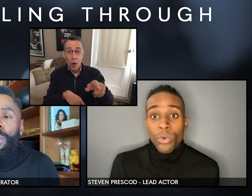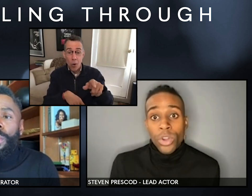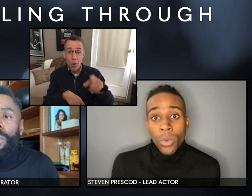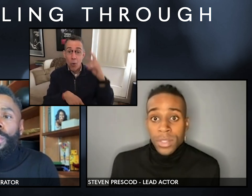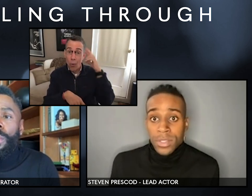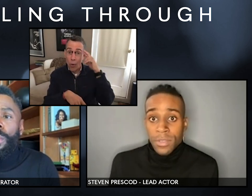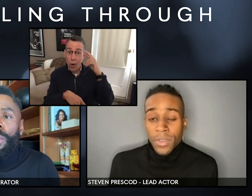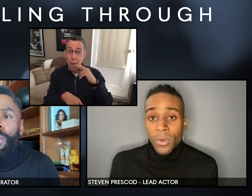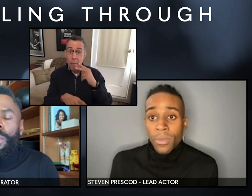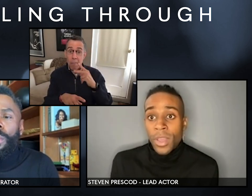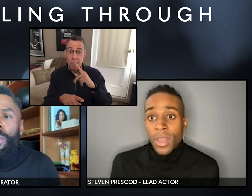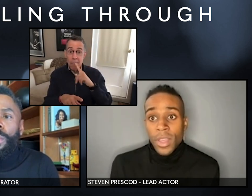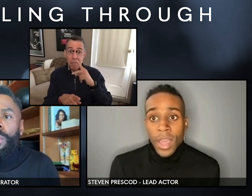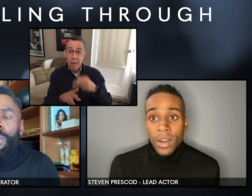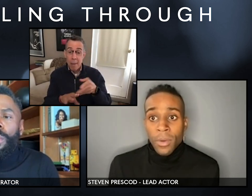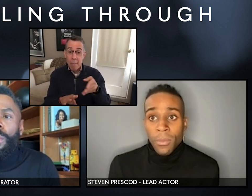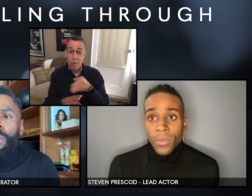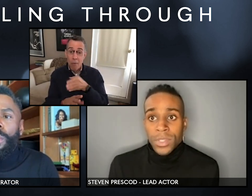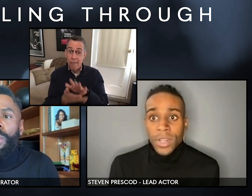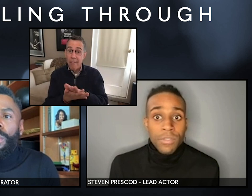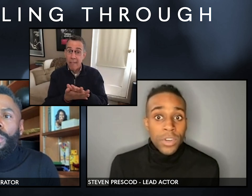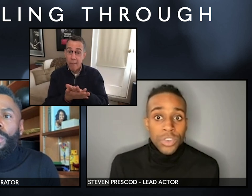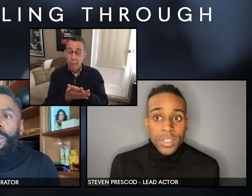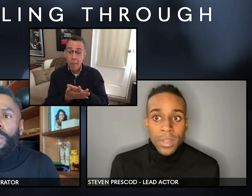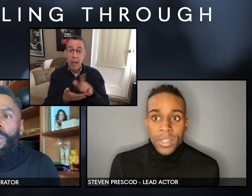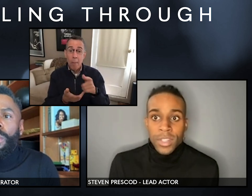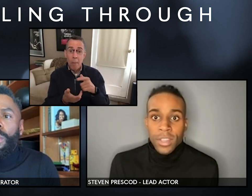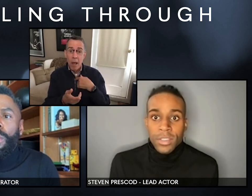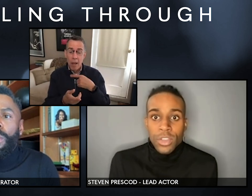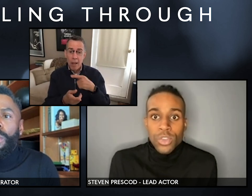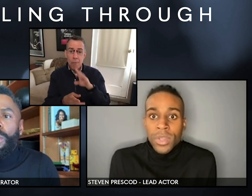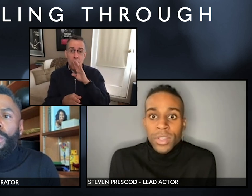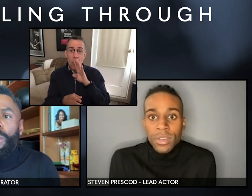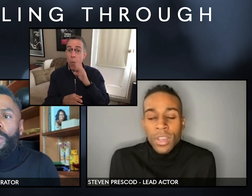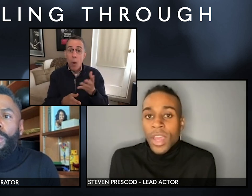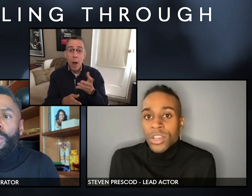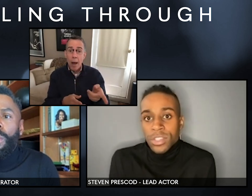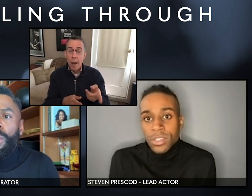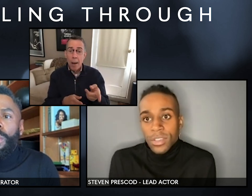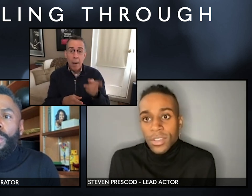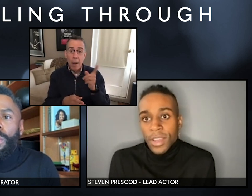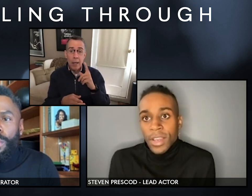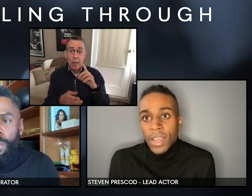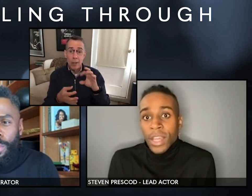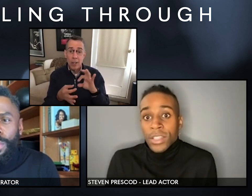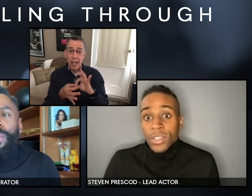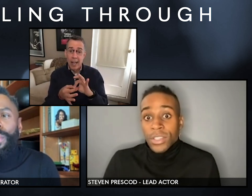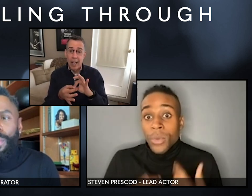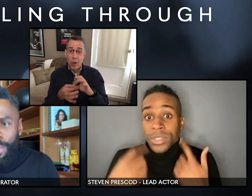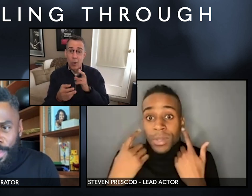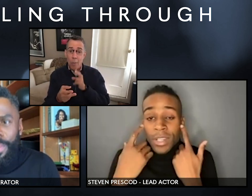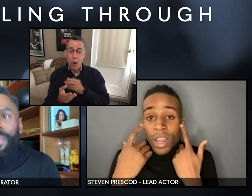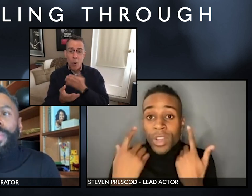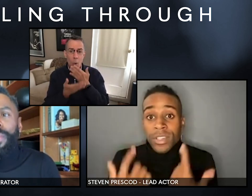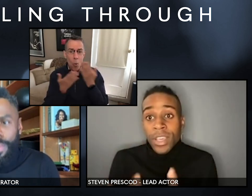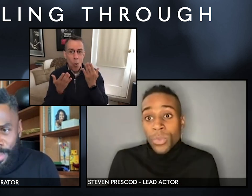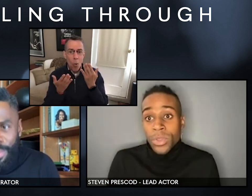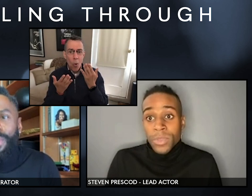before going into this film. That something that frustrates him is like the human connection. And like that, that was something that resonated with